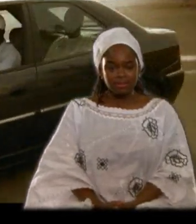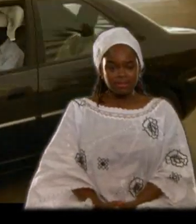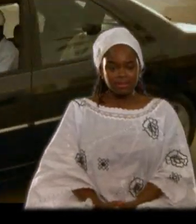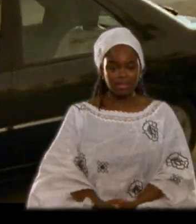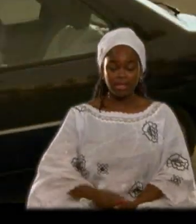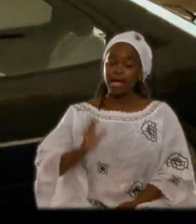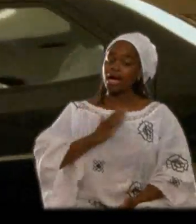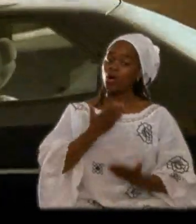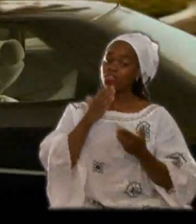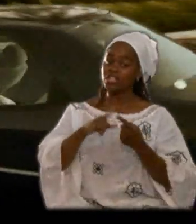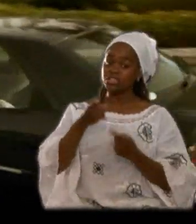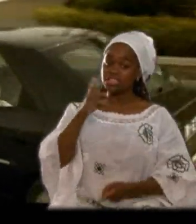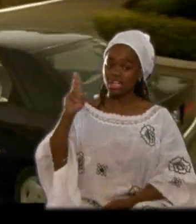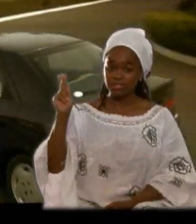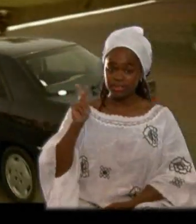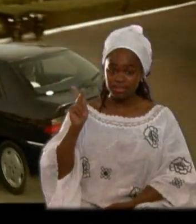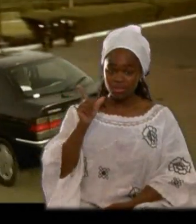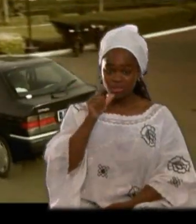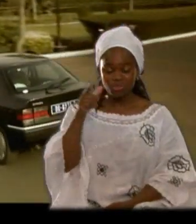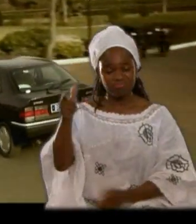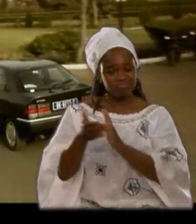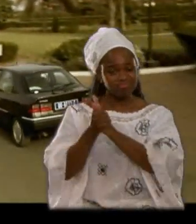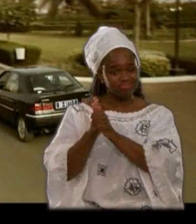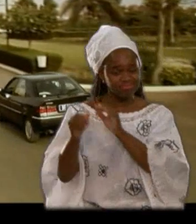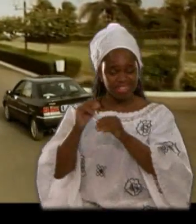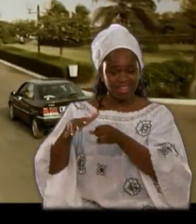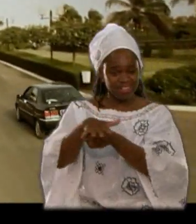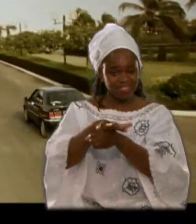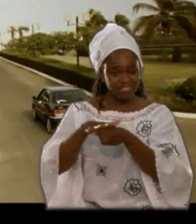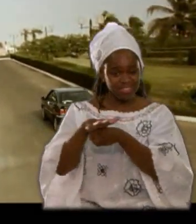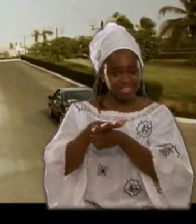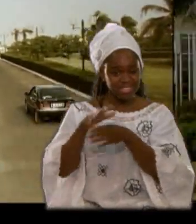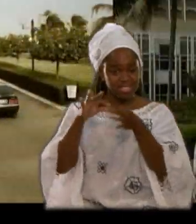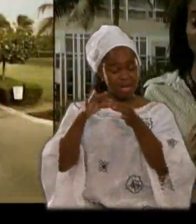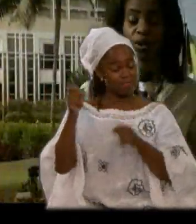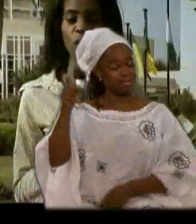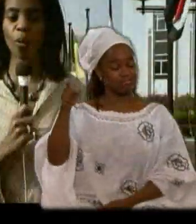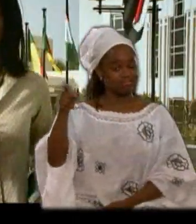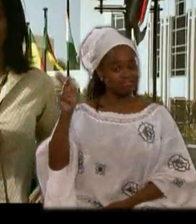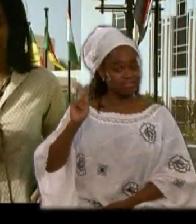Our thanks to Doctor Kambou, who is indeed an expert in his field. The message of Dr. Kambou is very clear: